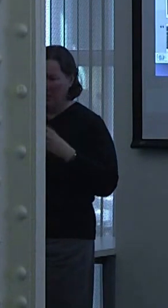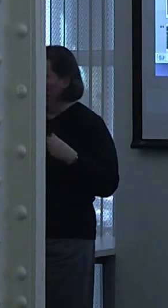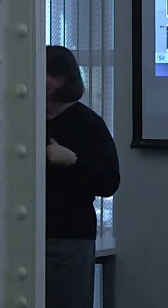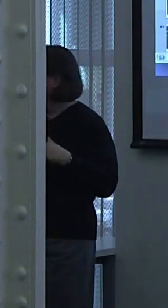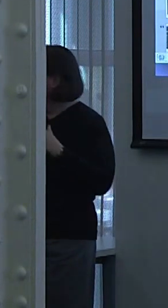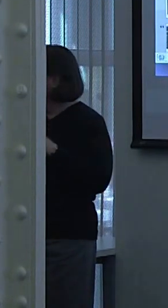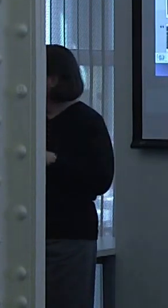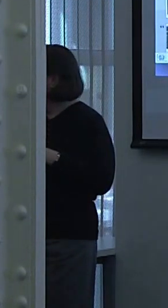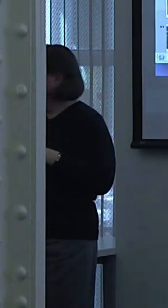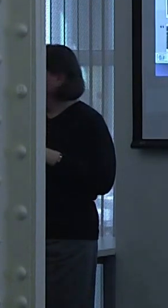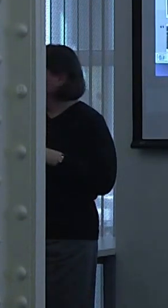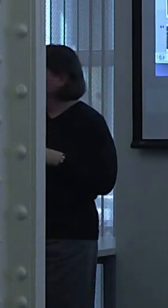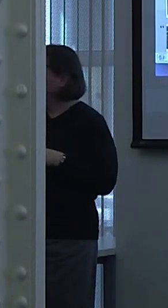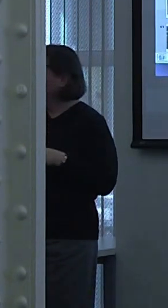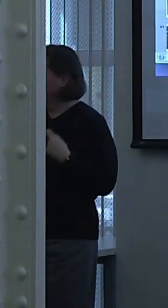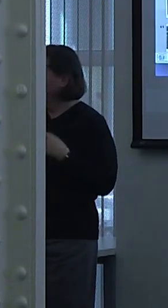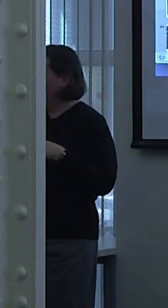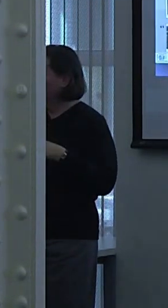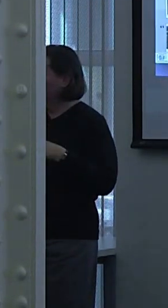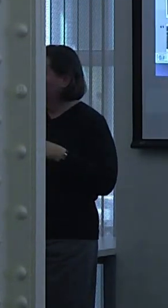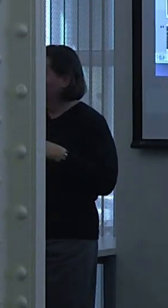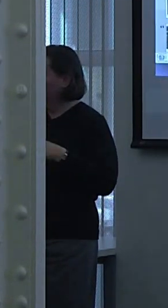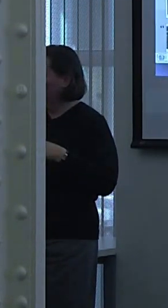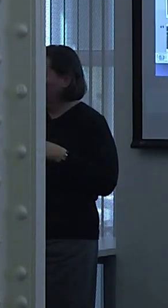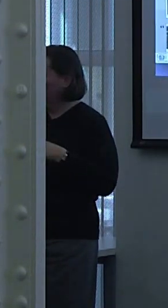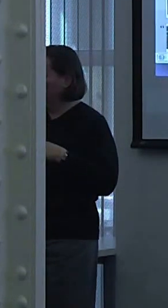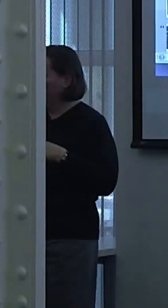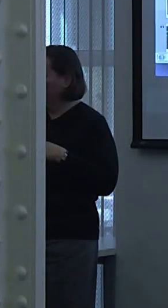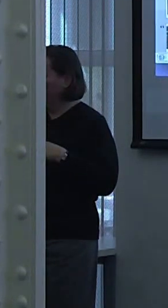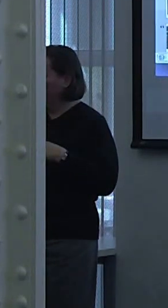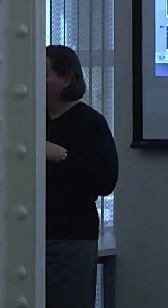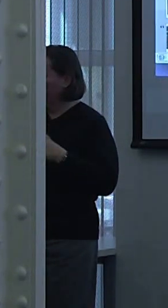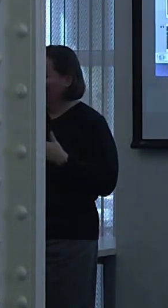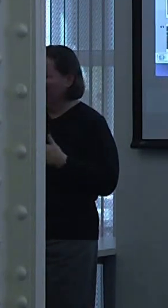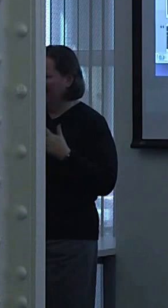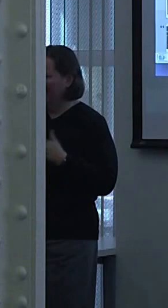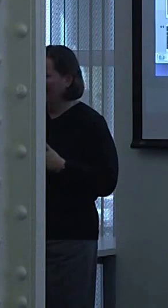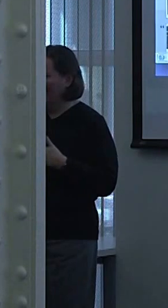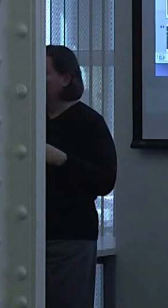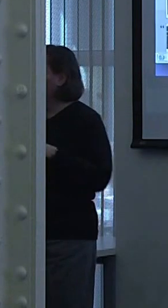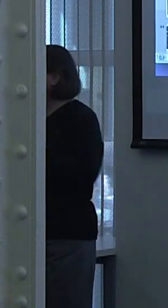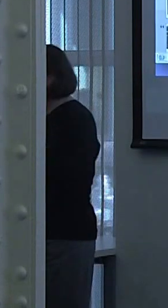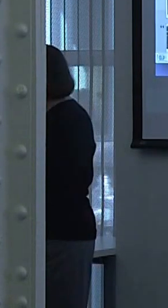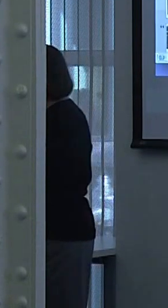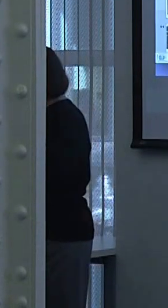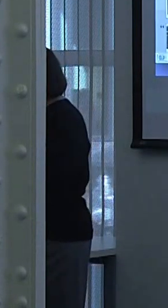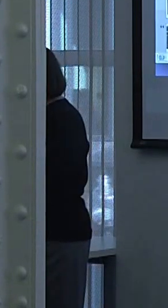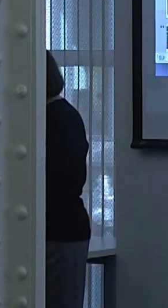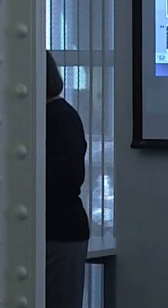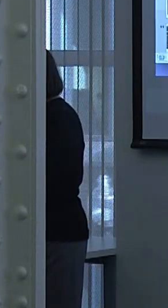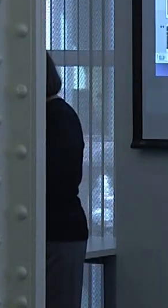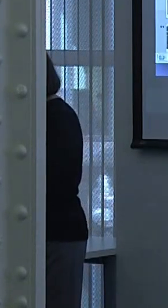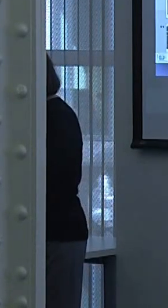like maybe the only person who identified as a Chicana. When I went to Chicana/Chicano conferences,